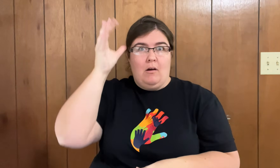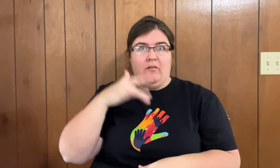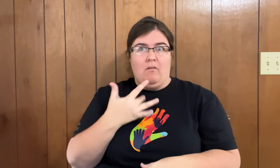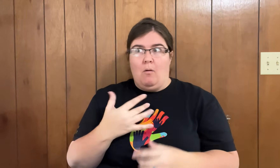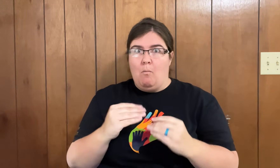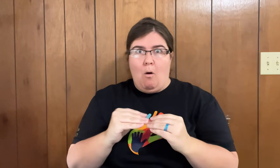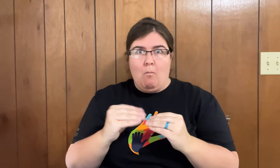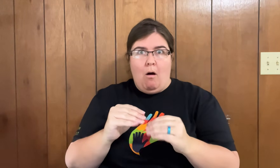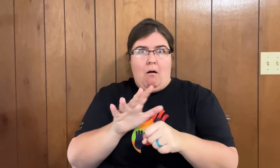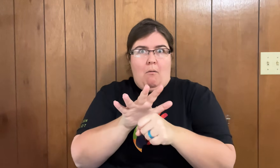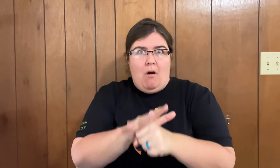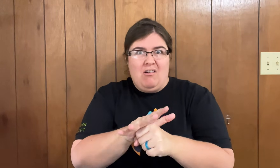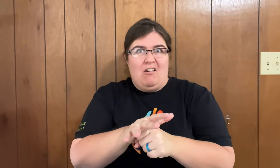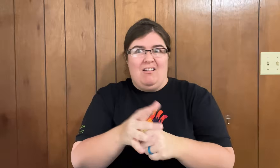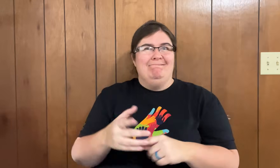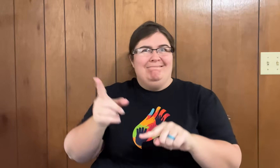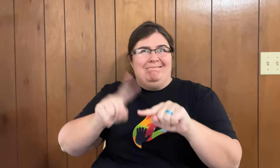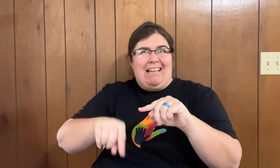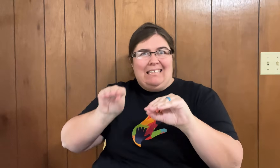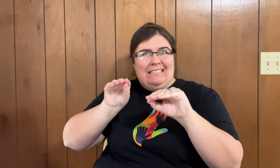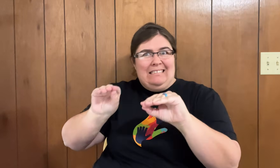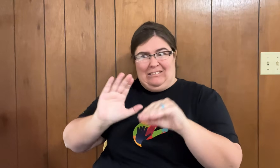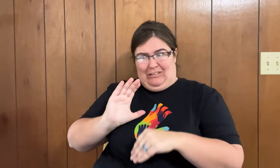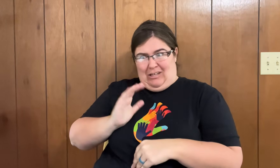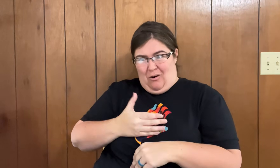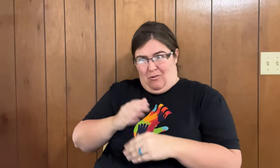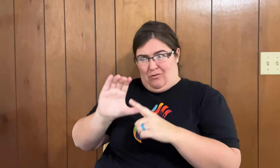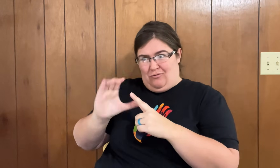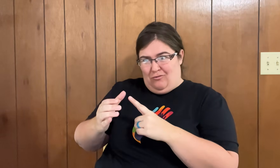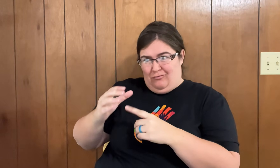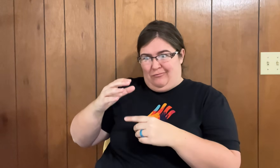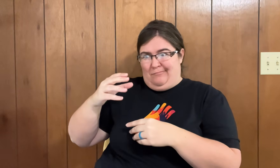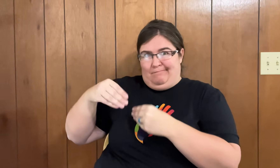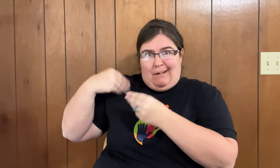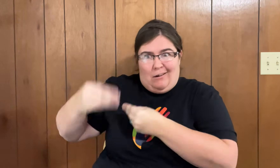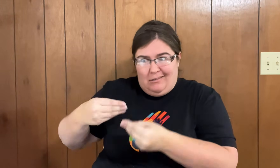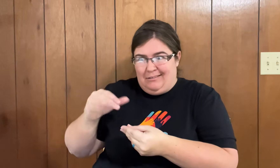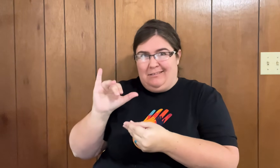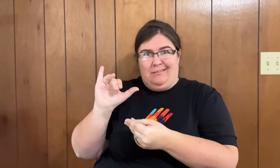Also, parents feel increasing pressure feeling like they can't teach their cultural heritage,